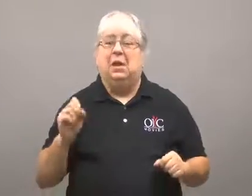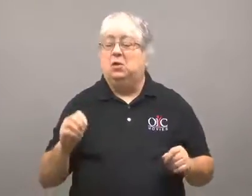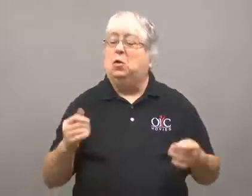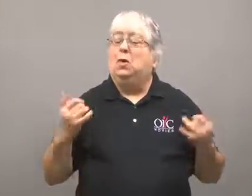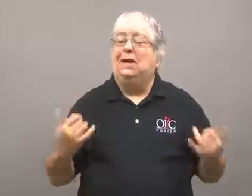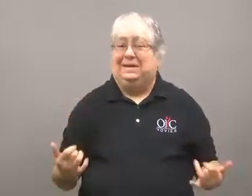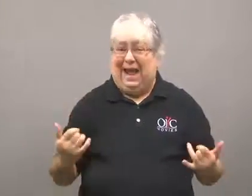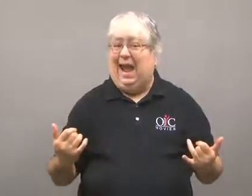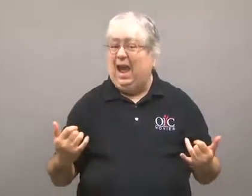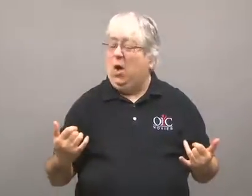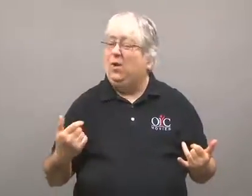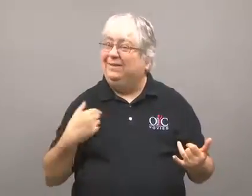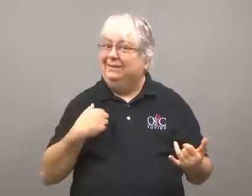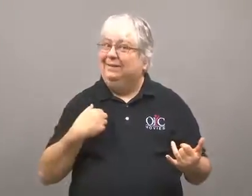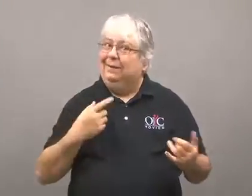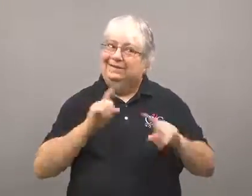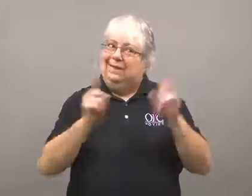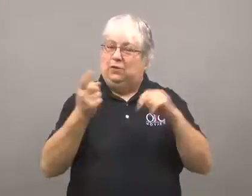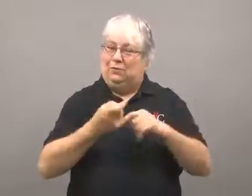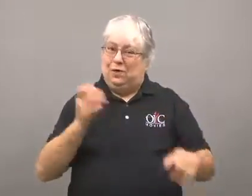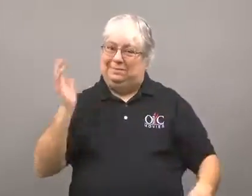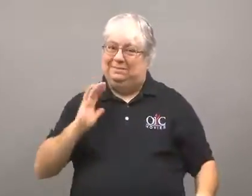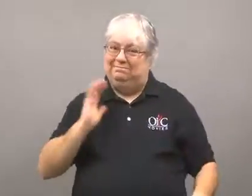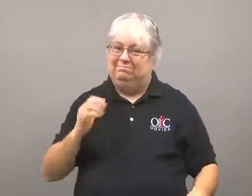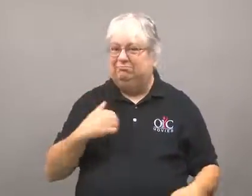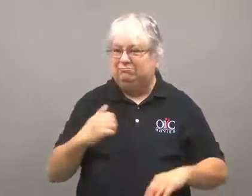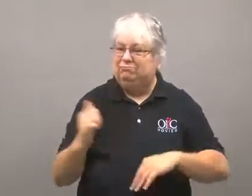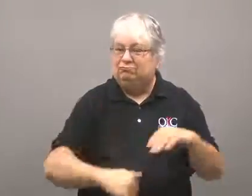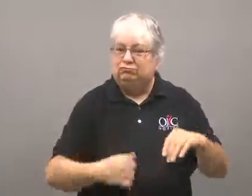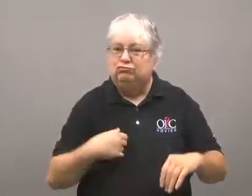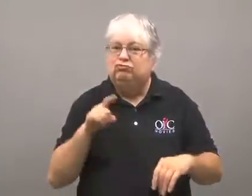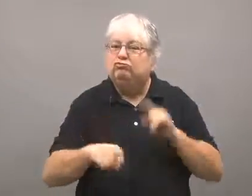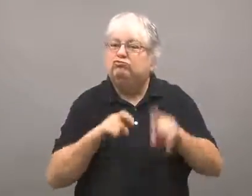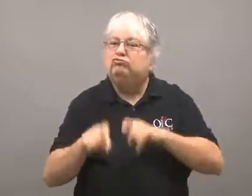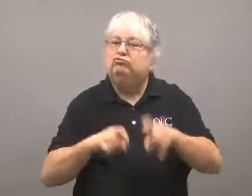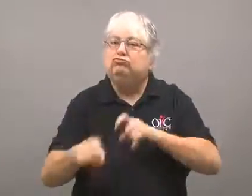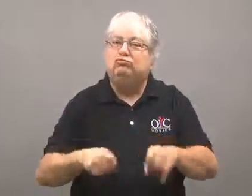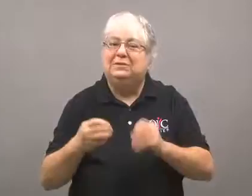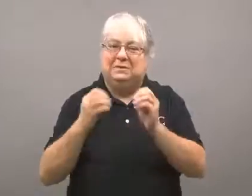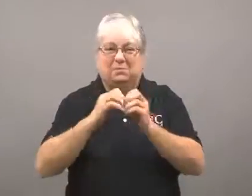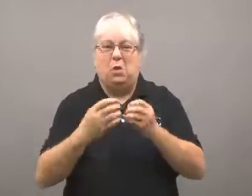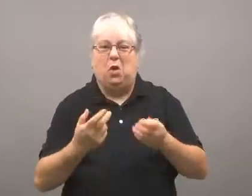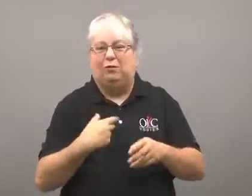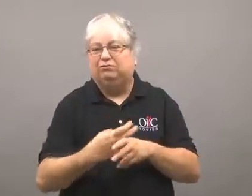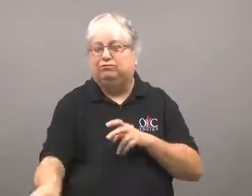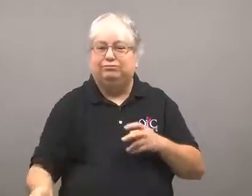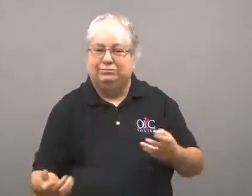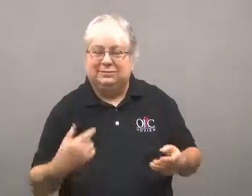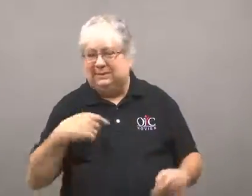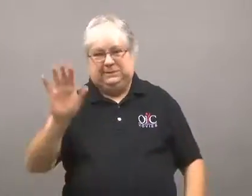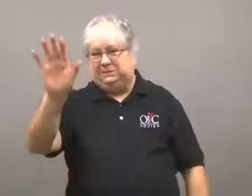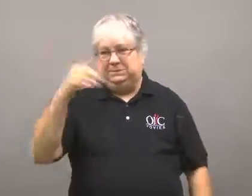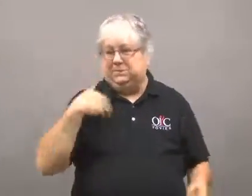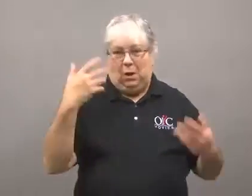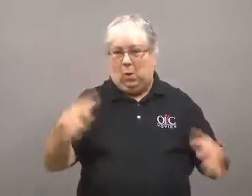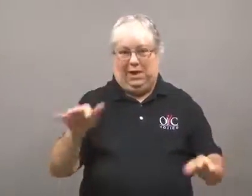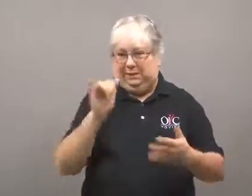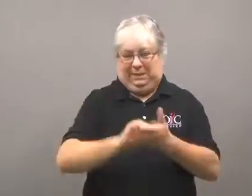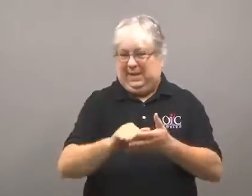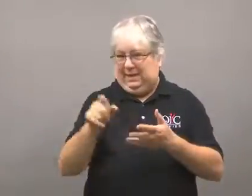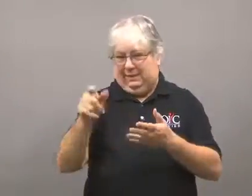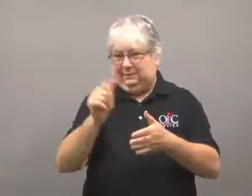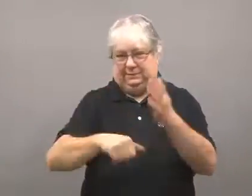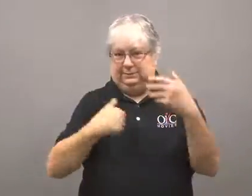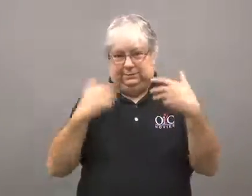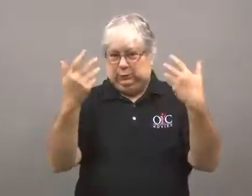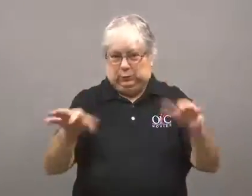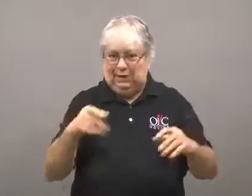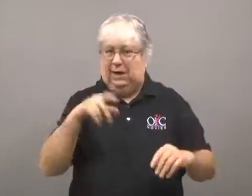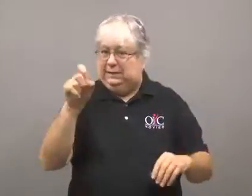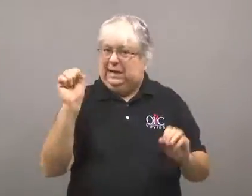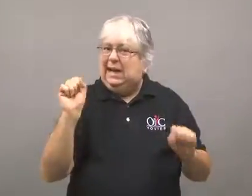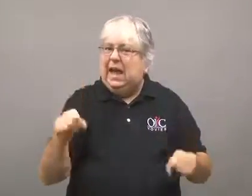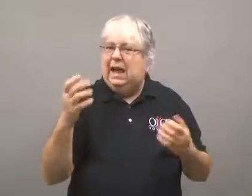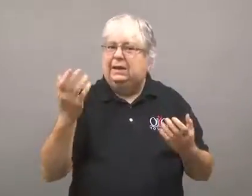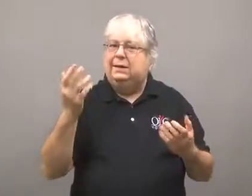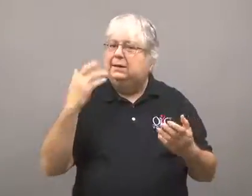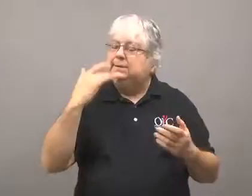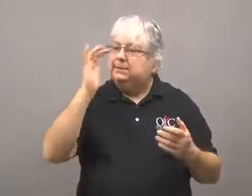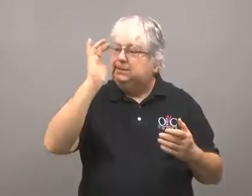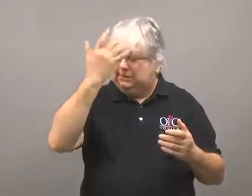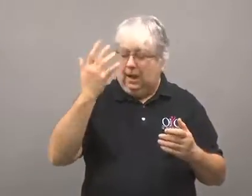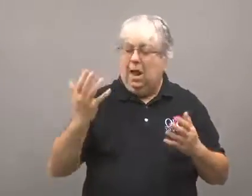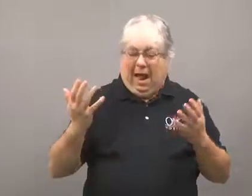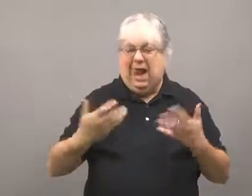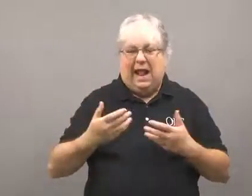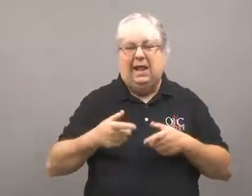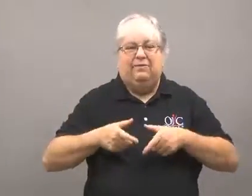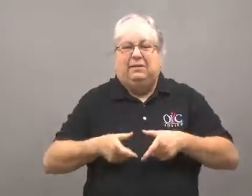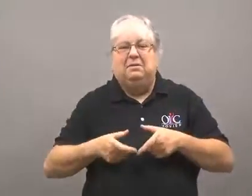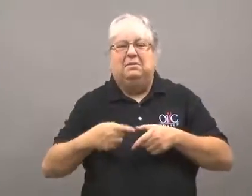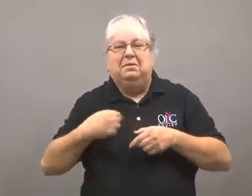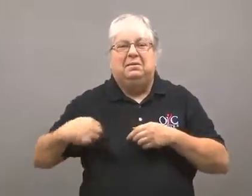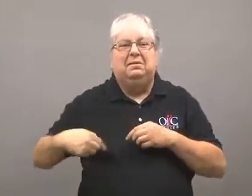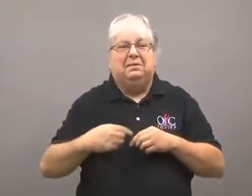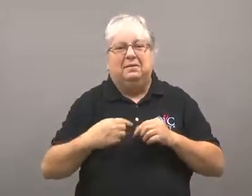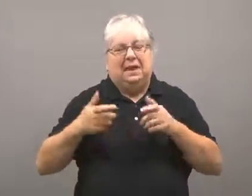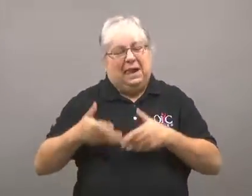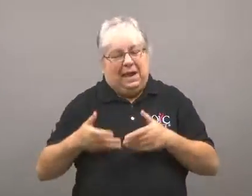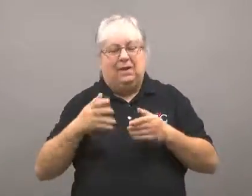That helps ensure a good seal, so the area will heal properly. I'm not like I used to be, I am agressive about asking questions now.